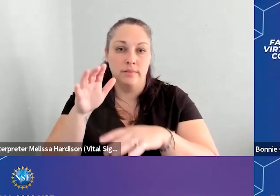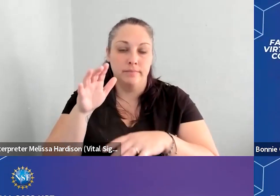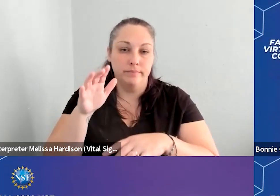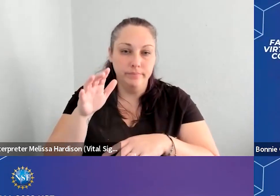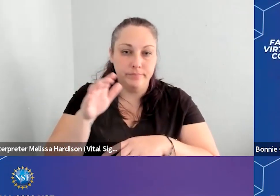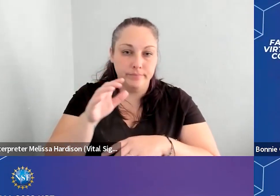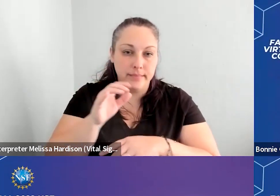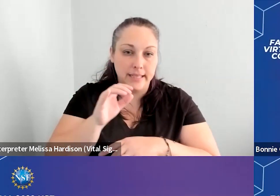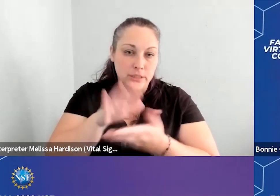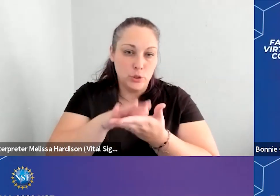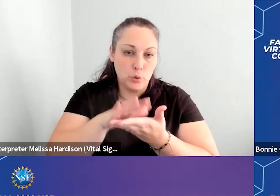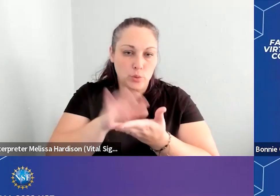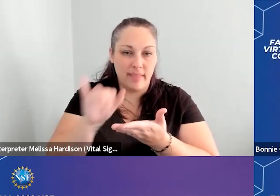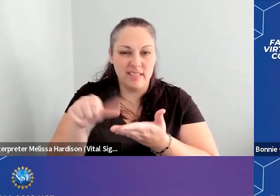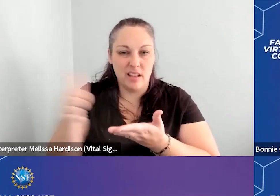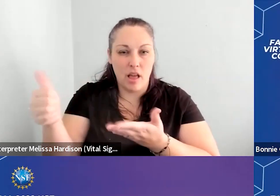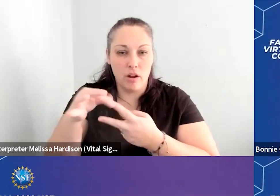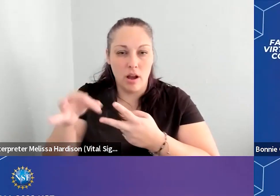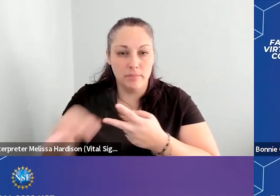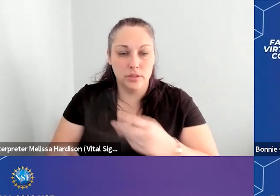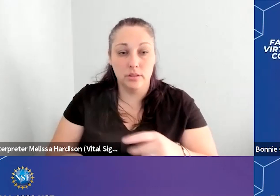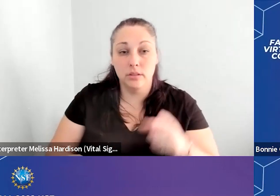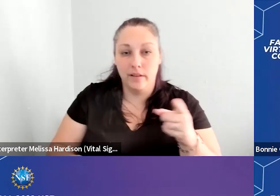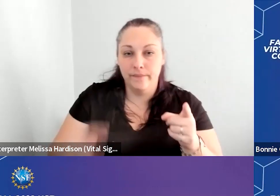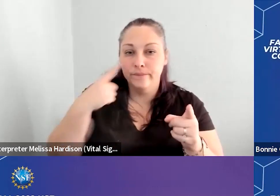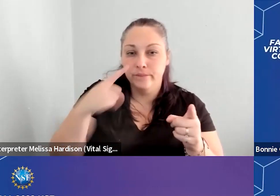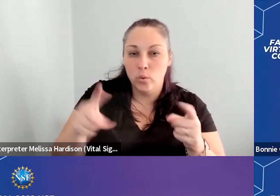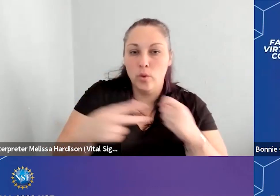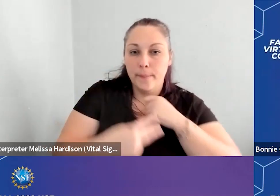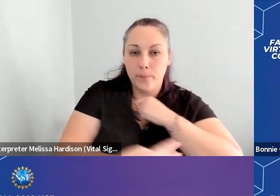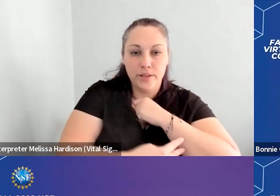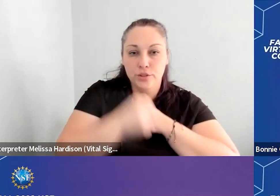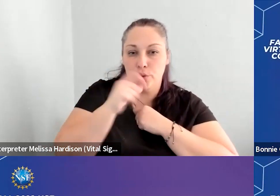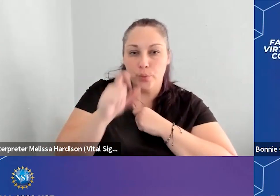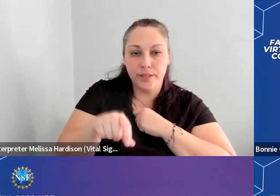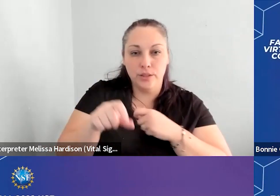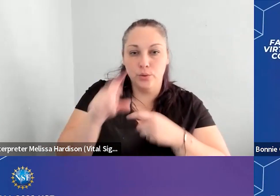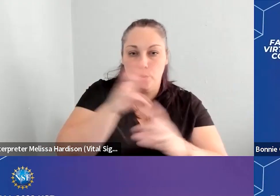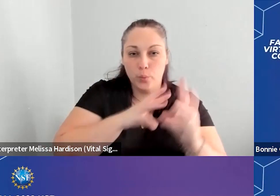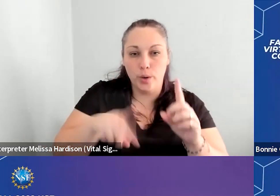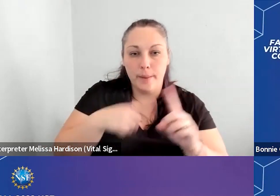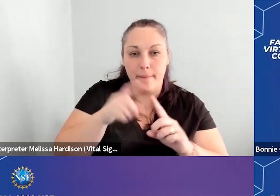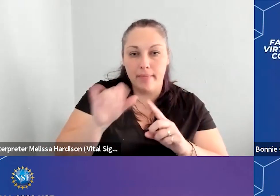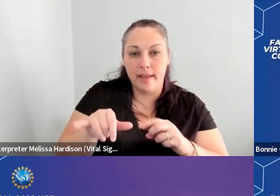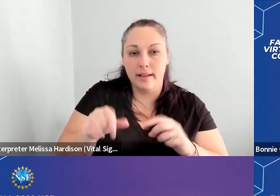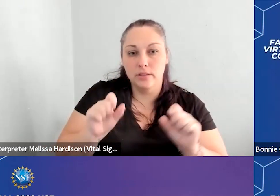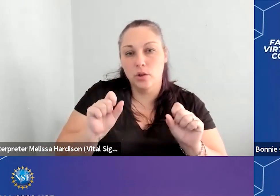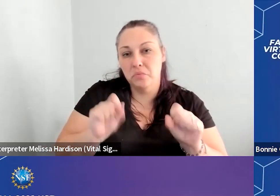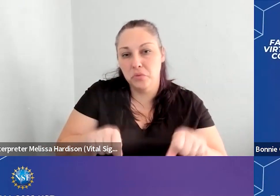Luis Cubano: Yes, and for the Bridges, you don't have to worry about being an emerging HSI. So that's another solution there, too.